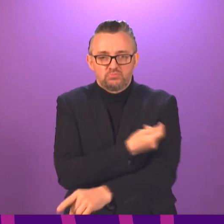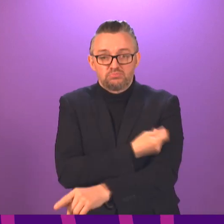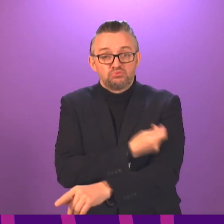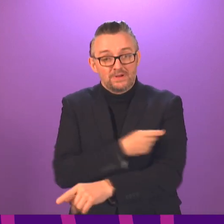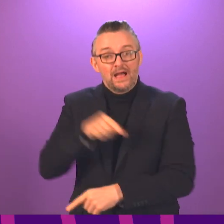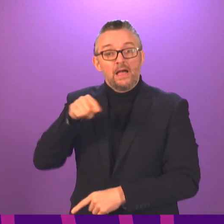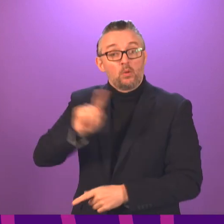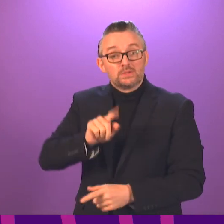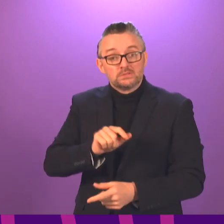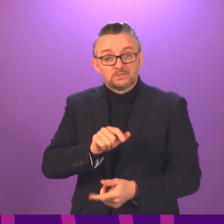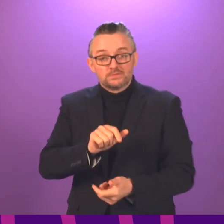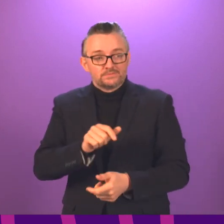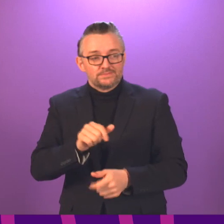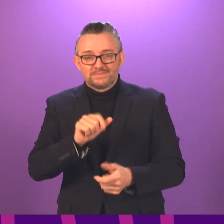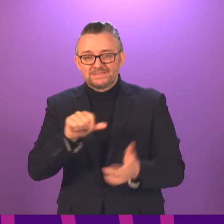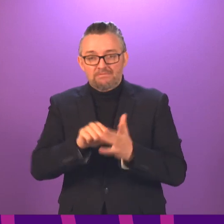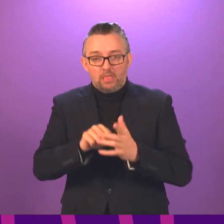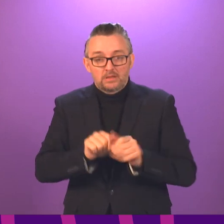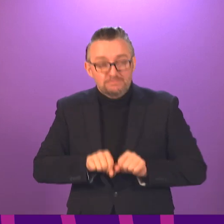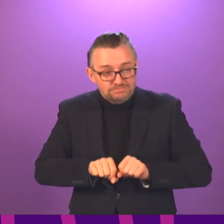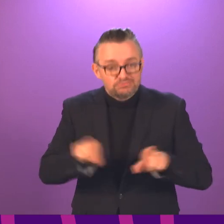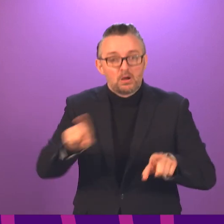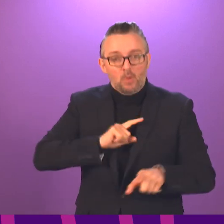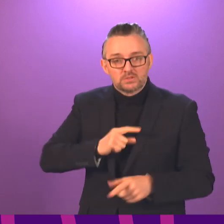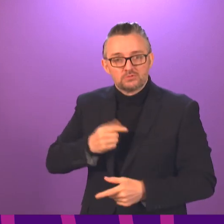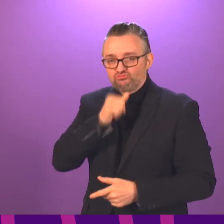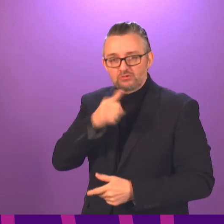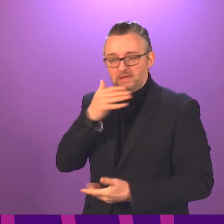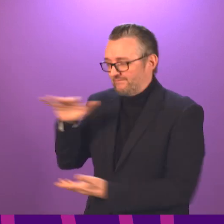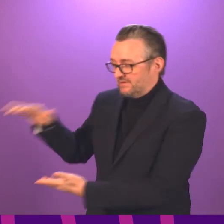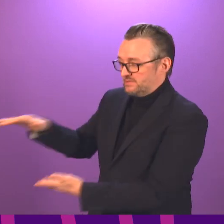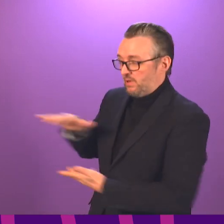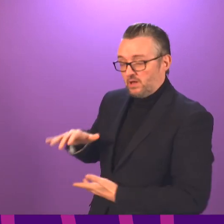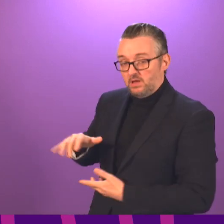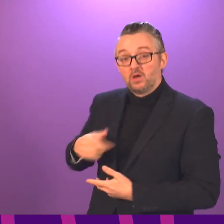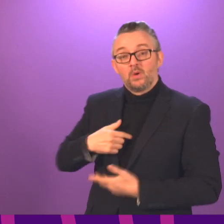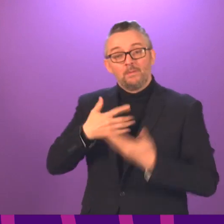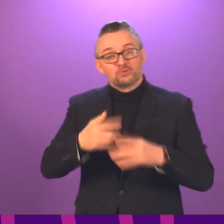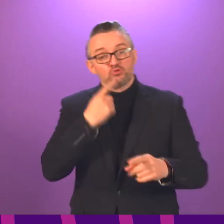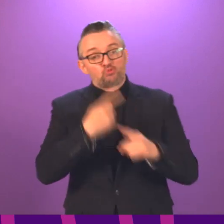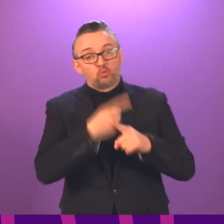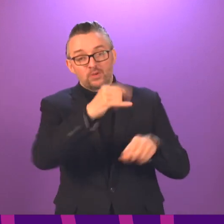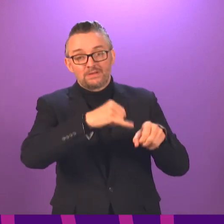that is why we continue to talk regularly to the pharmaceutical companies to get as